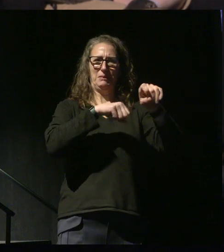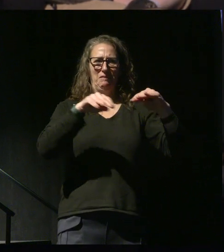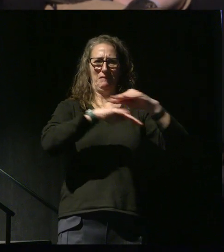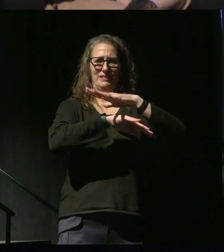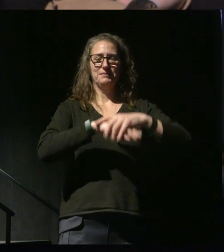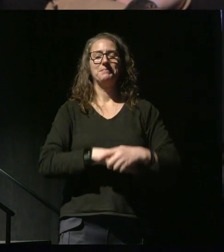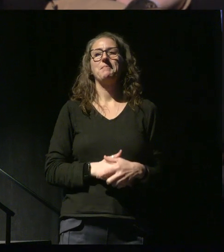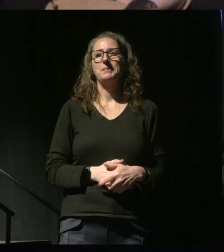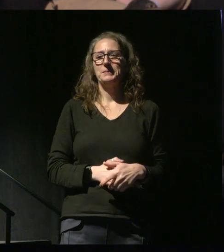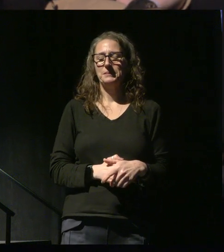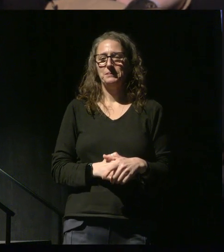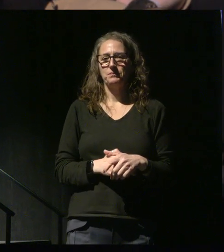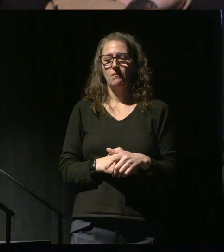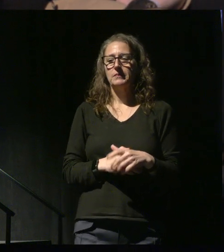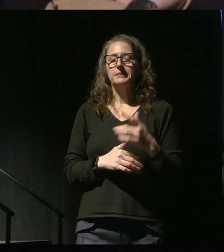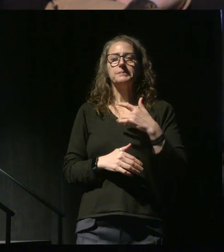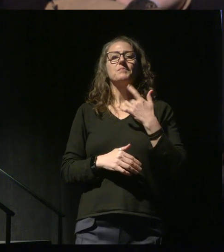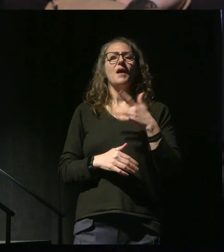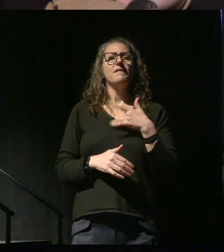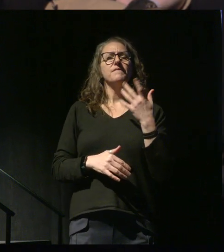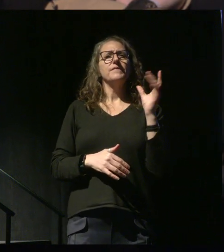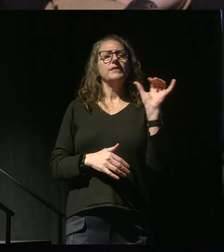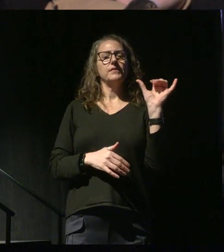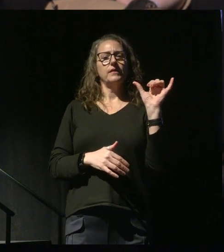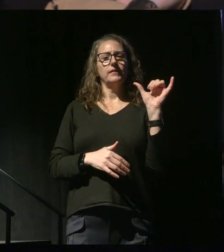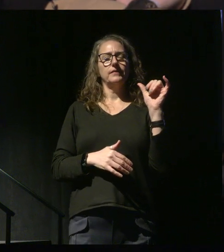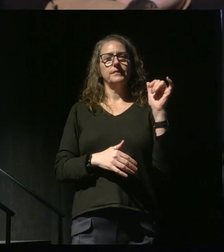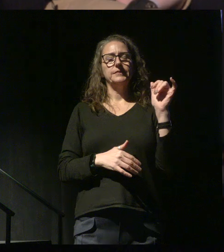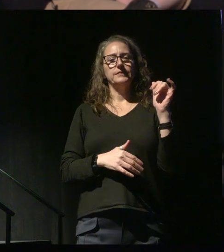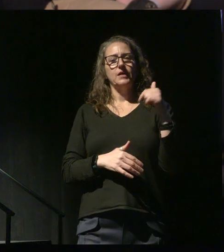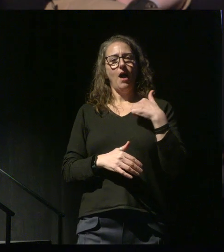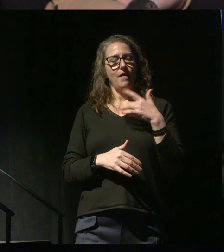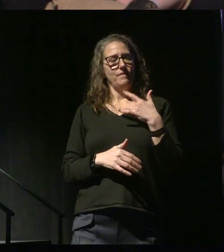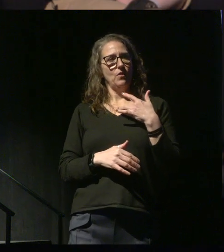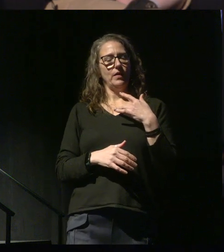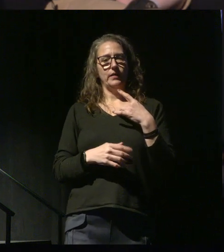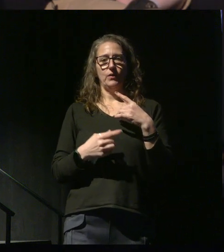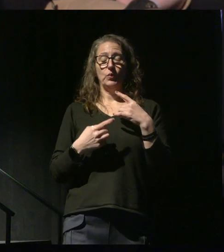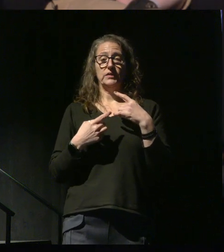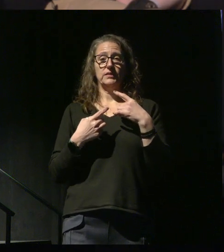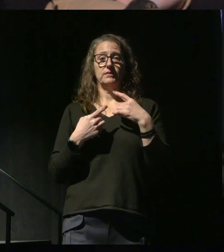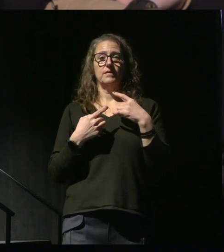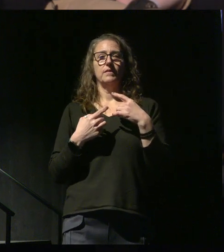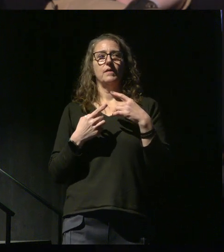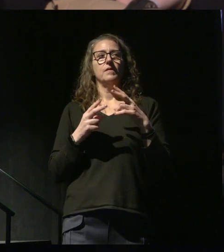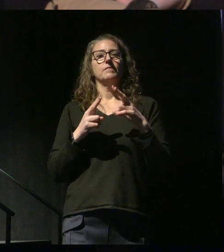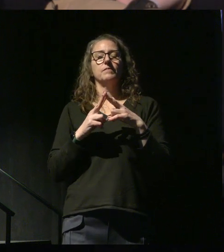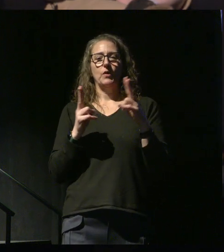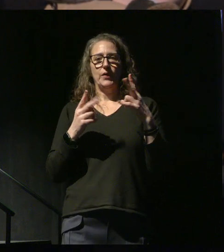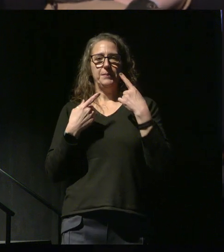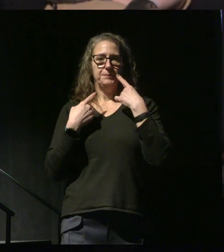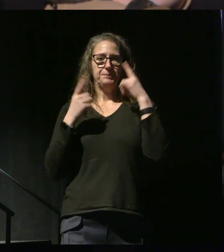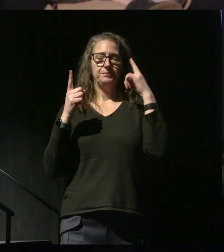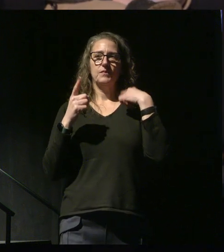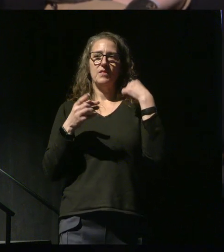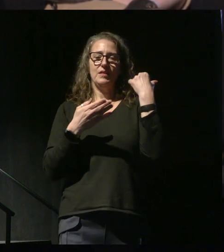Yeah I mean, I feel like I found it particularly affecting the letter to the Johns. Mm. - Mm-mm-mm.